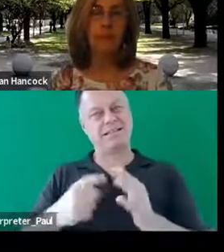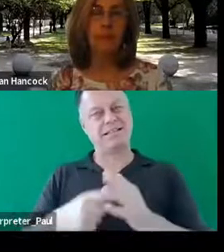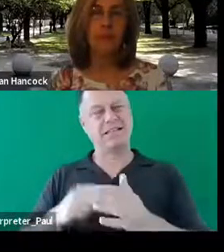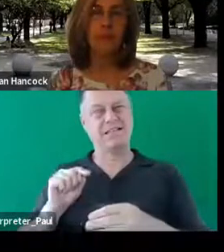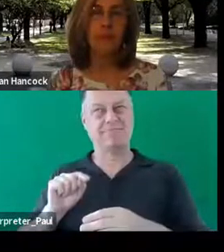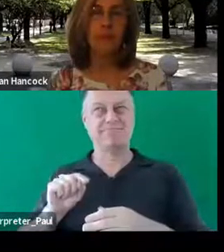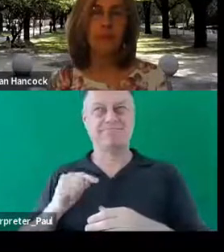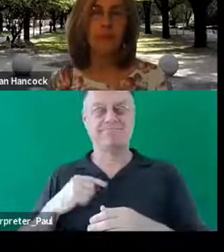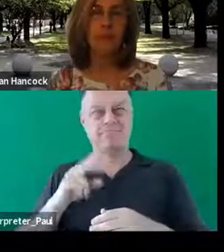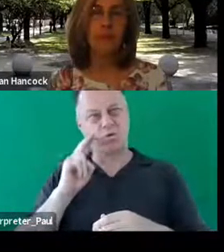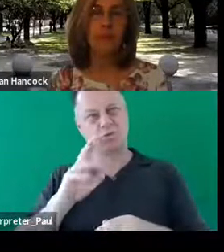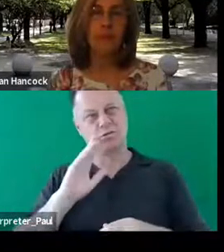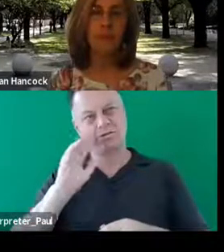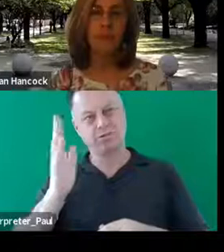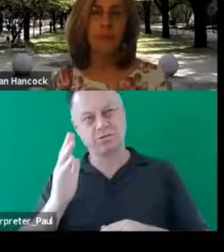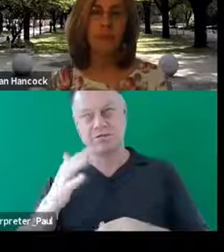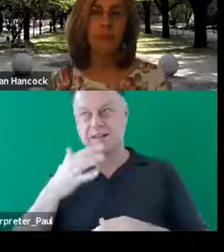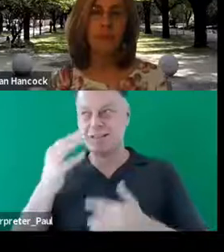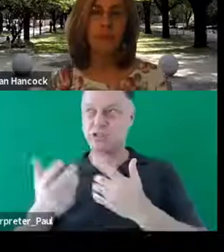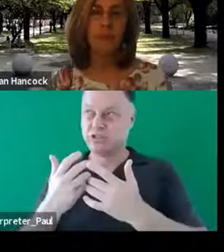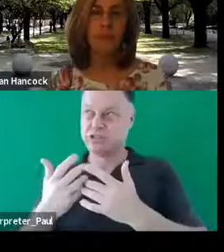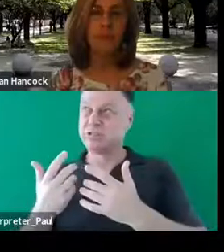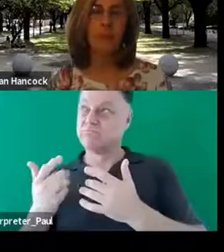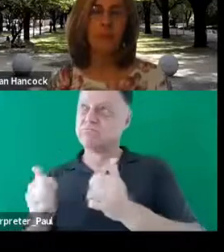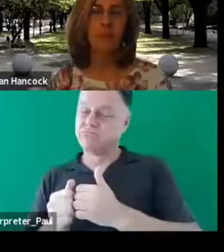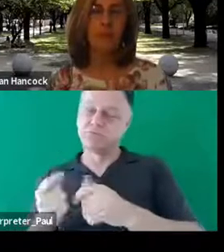saw the Webinar and then got approval to implement the program. So we were really